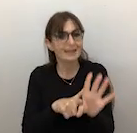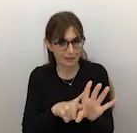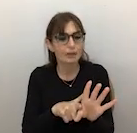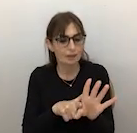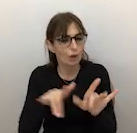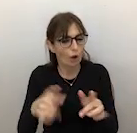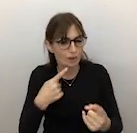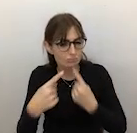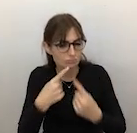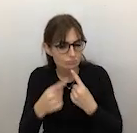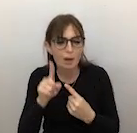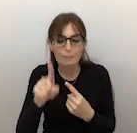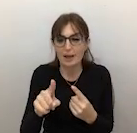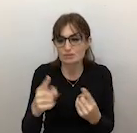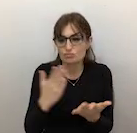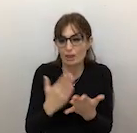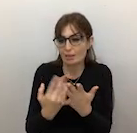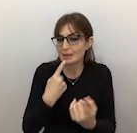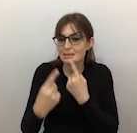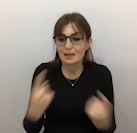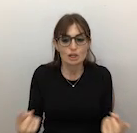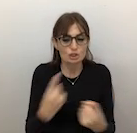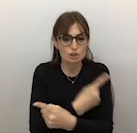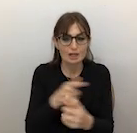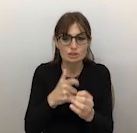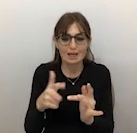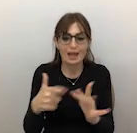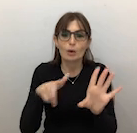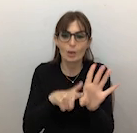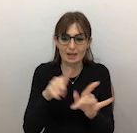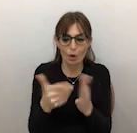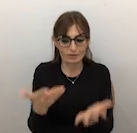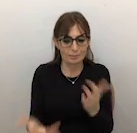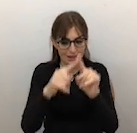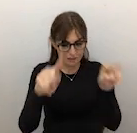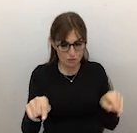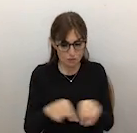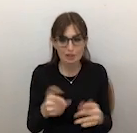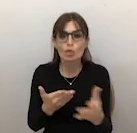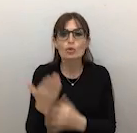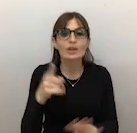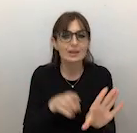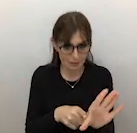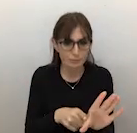We have not discussed this statement, but it simply explains the changes in equity section of the balance sheet during the year.